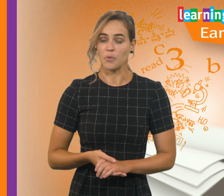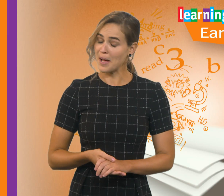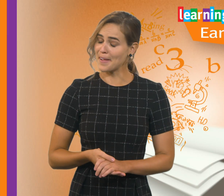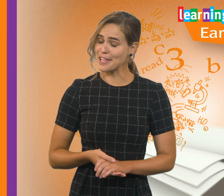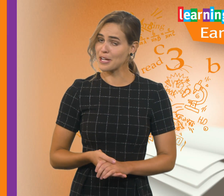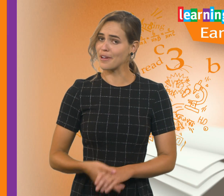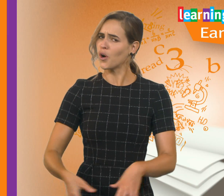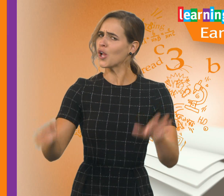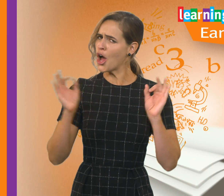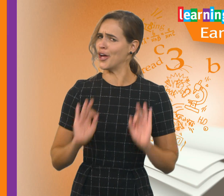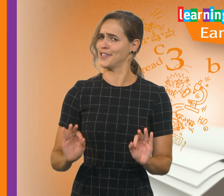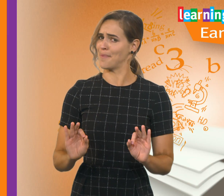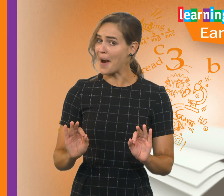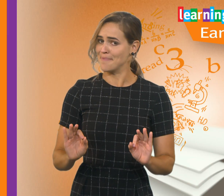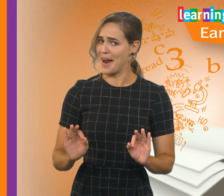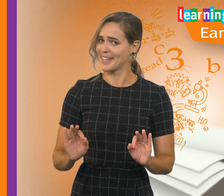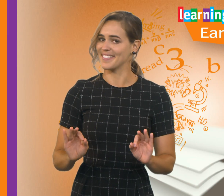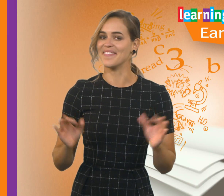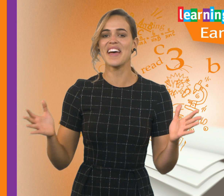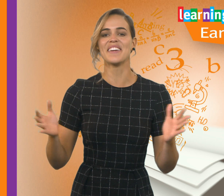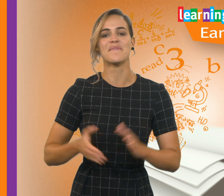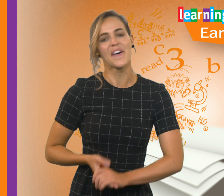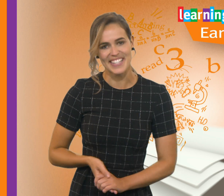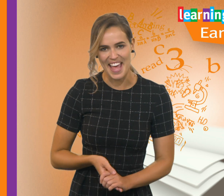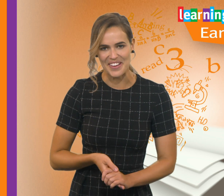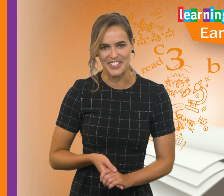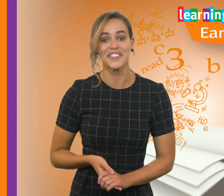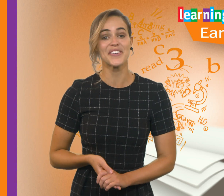Well, I think we've all earned a brain break, and then I'm going to hand over to Luke,